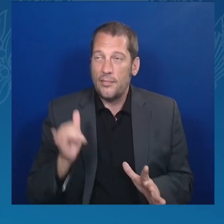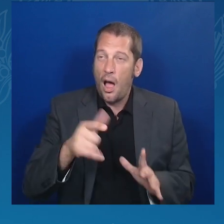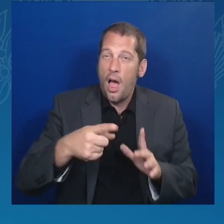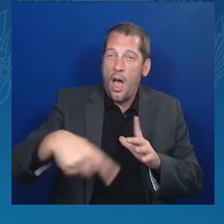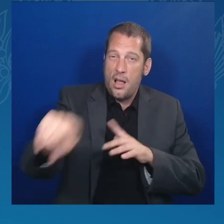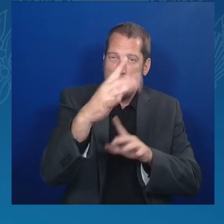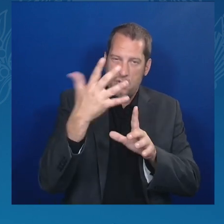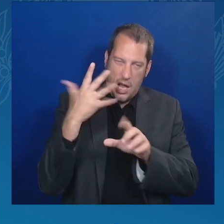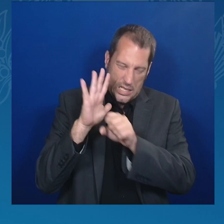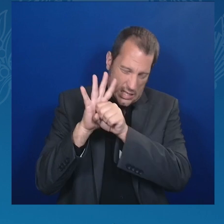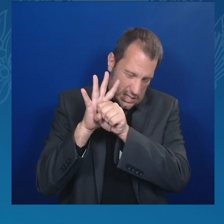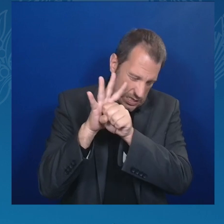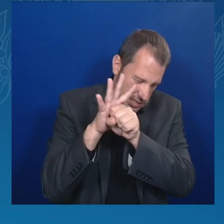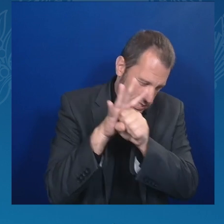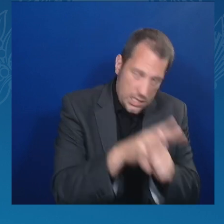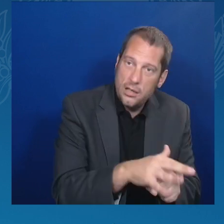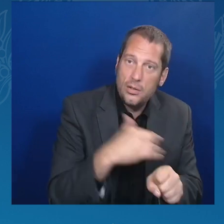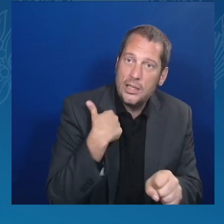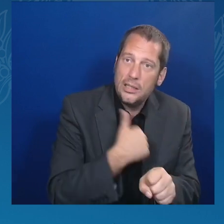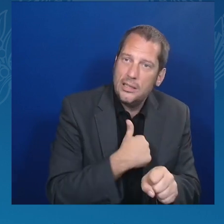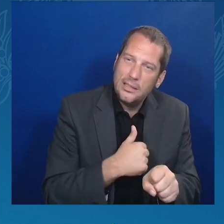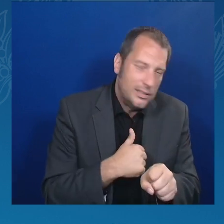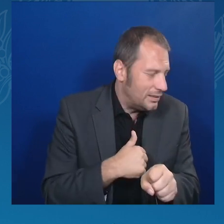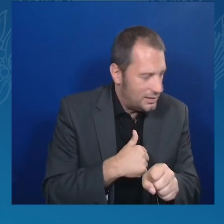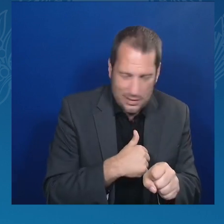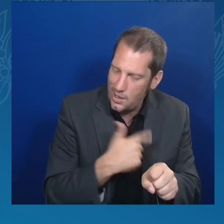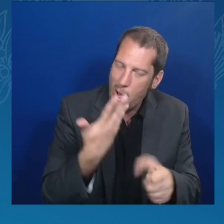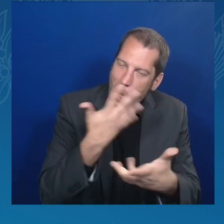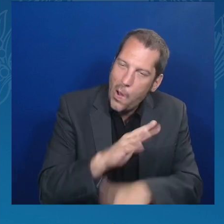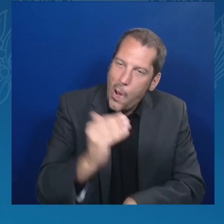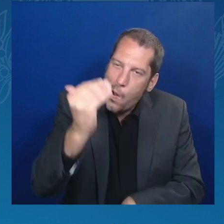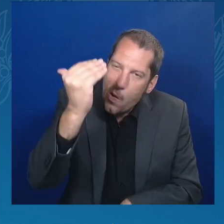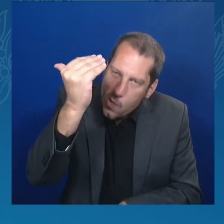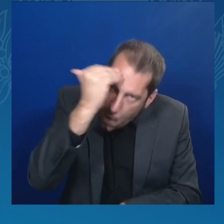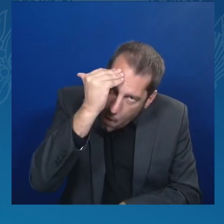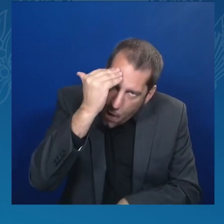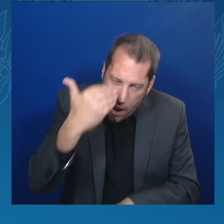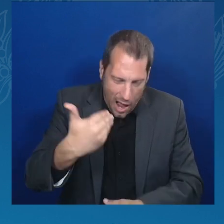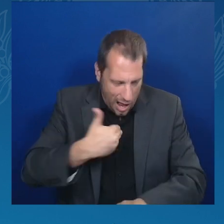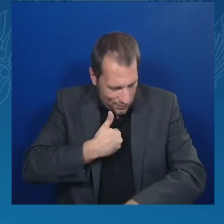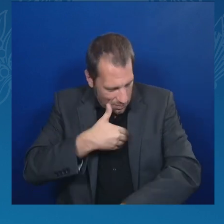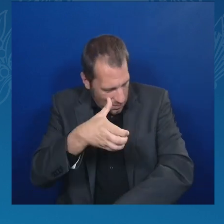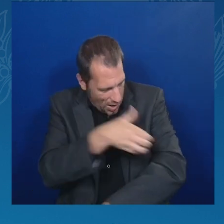And, UNITE HERE, I believe when you know what you stand for, you know what to fight for.